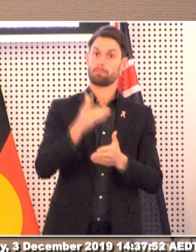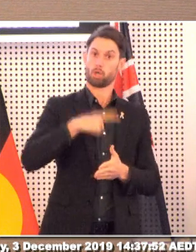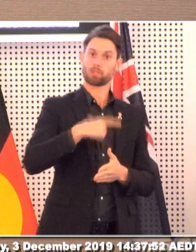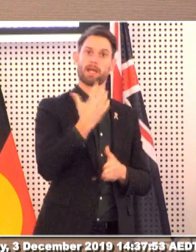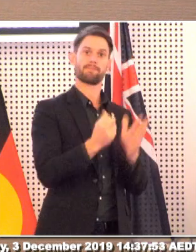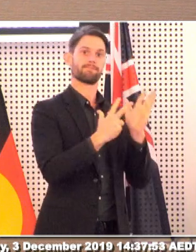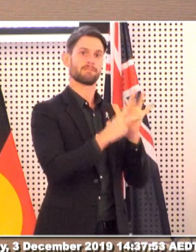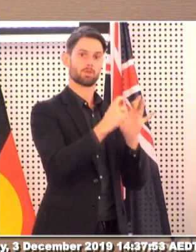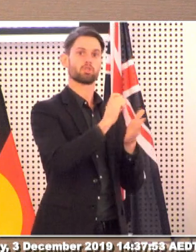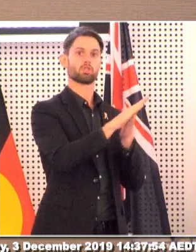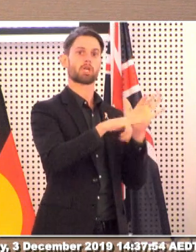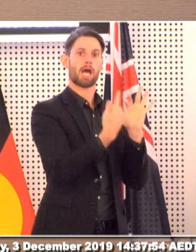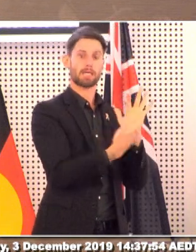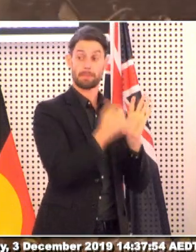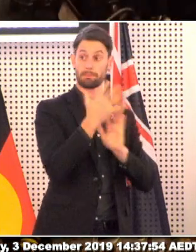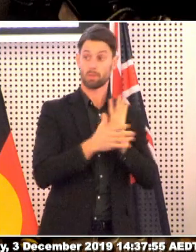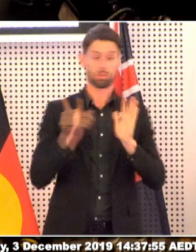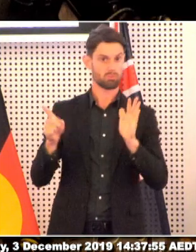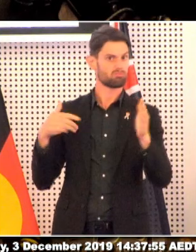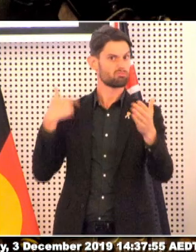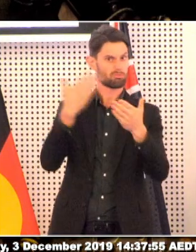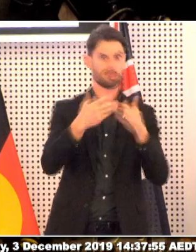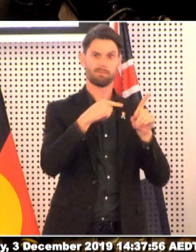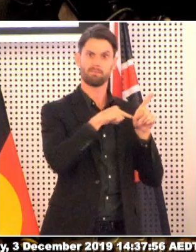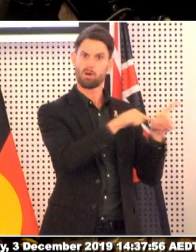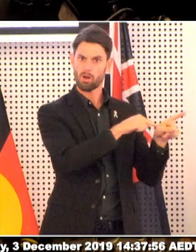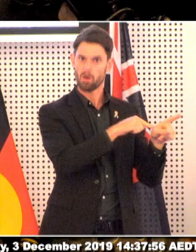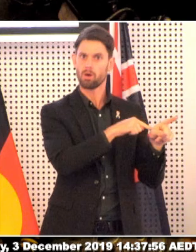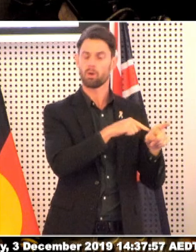Yes. And in terms of the Charter, though, the Charter of Rights and